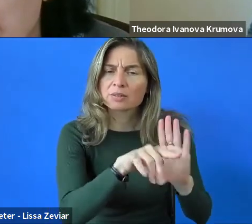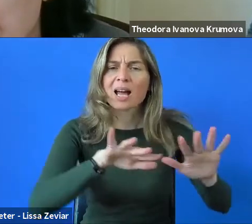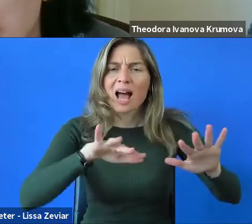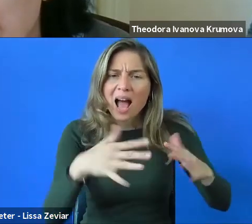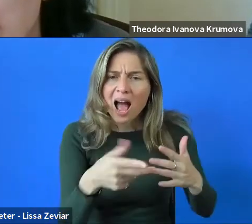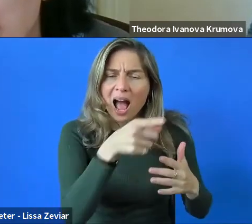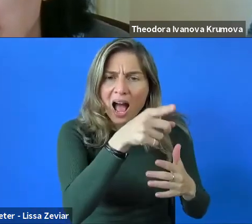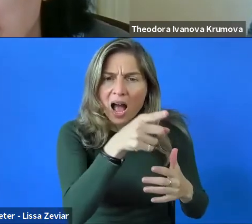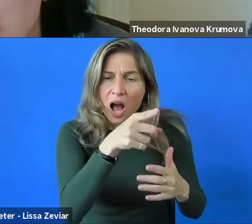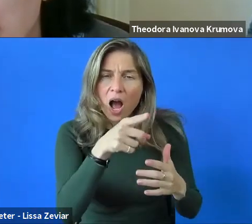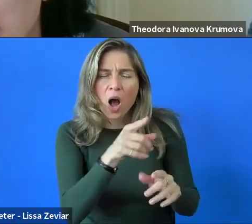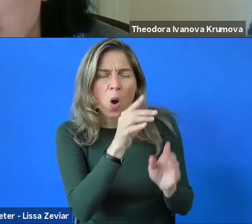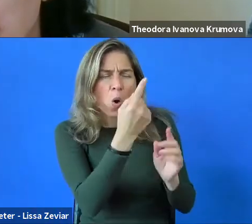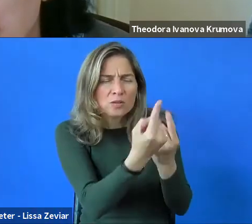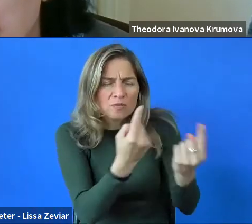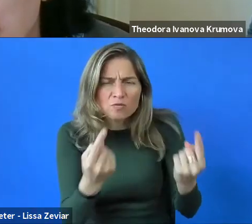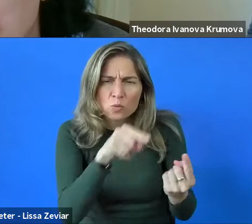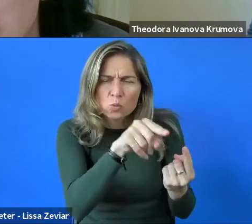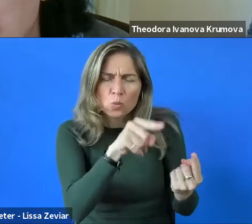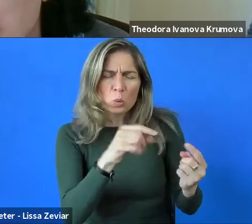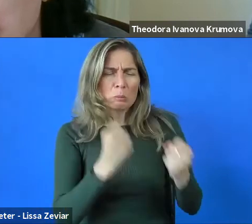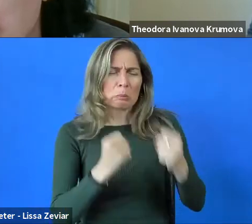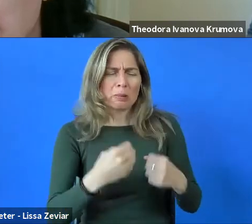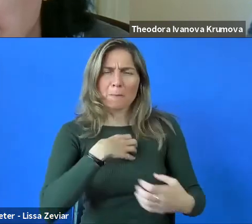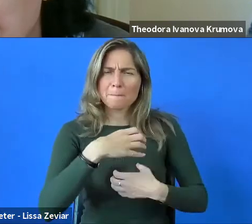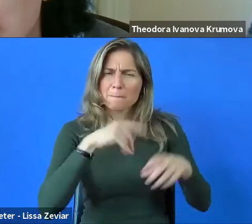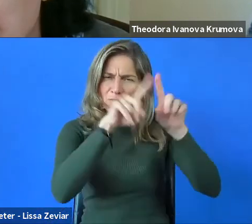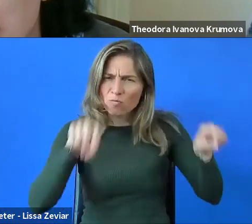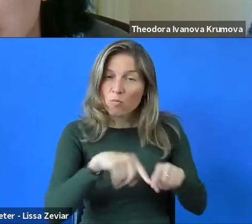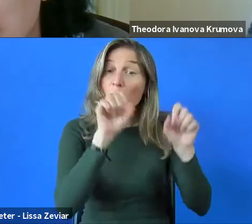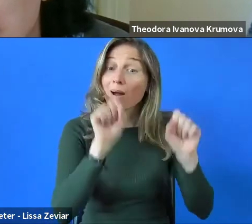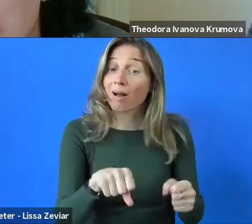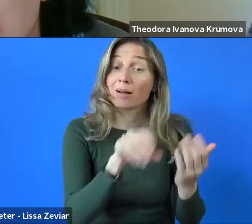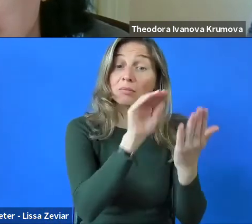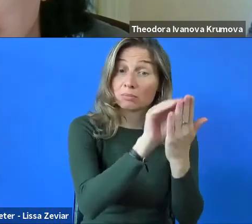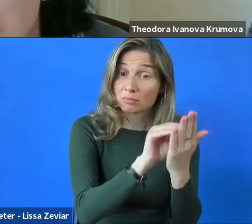and this can help you in the process. Also, there is a fact sheet 7 revision 2